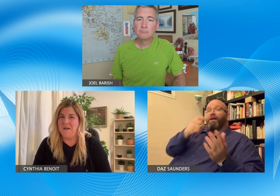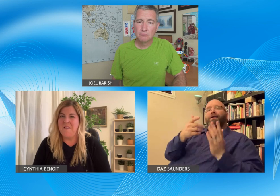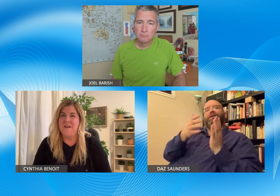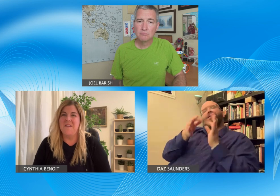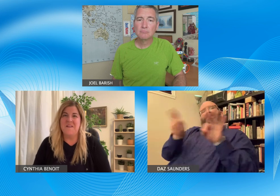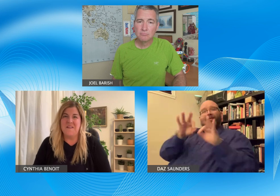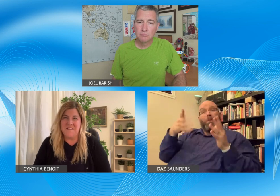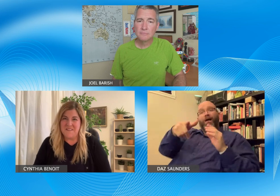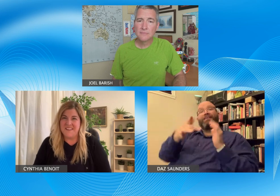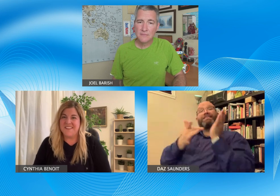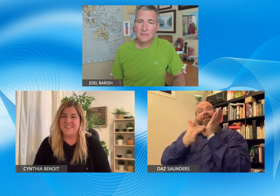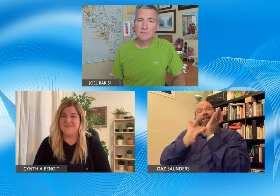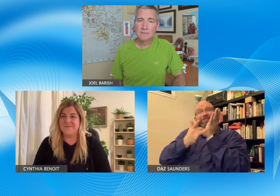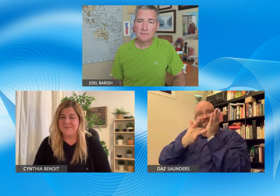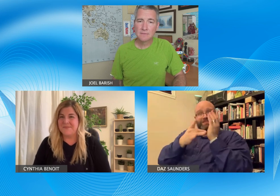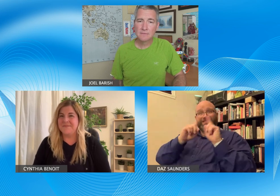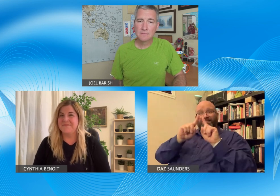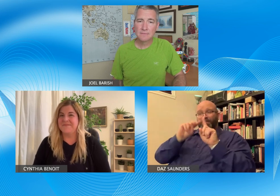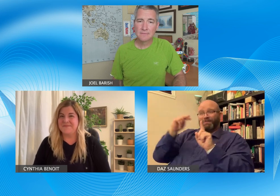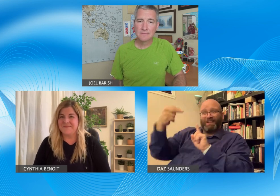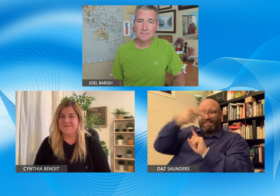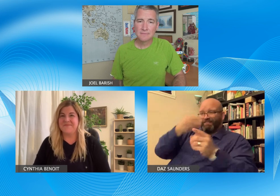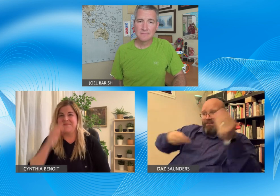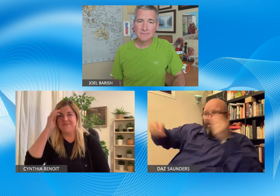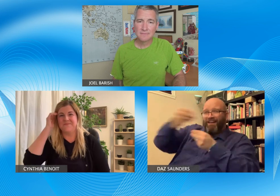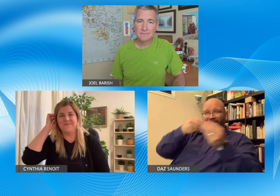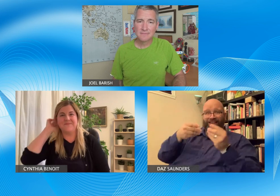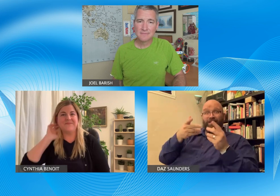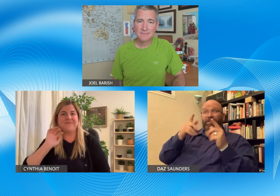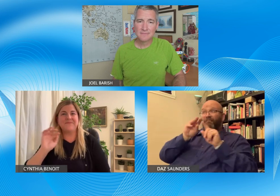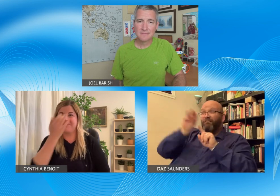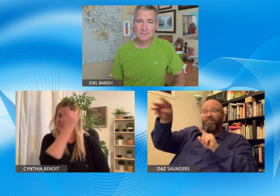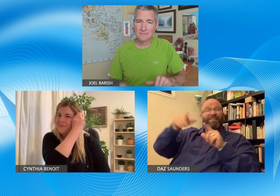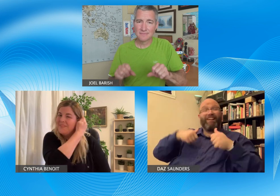Thanks to technology. Regardless of where we reside,